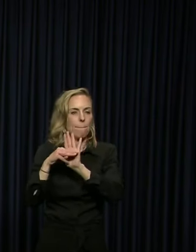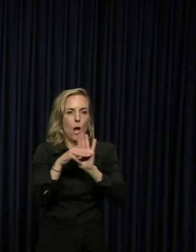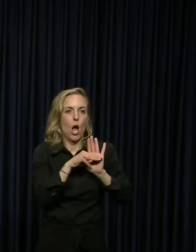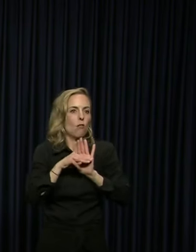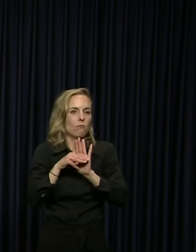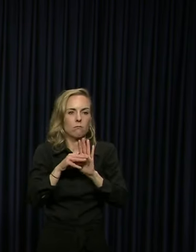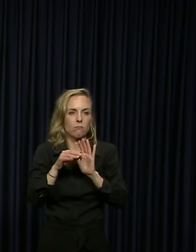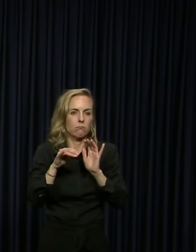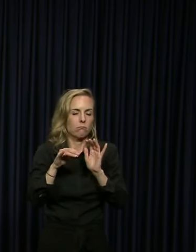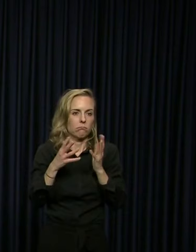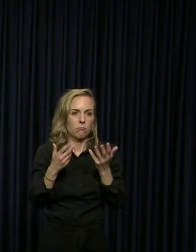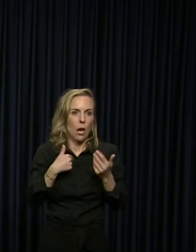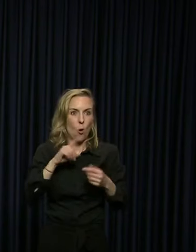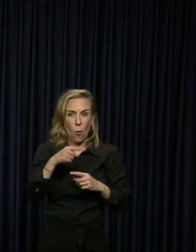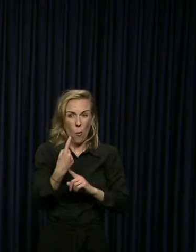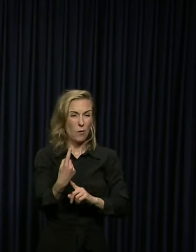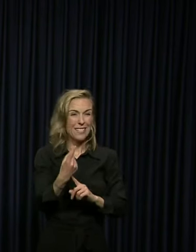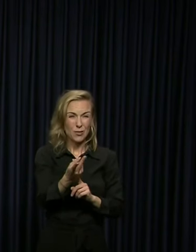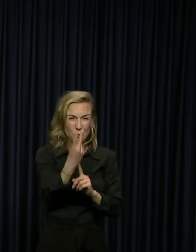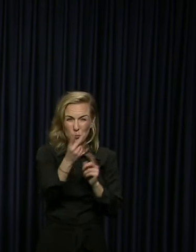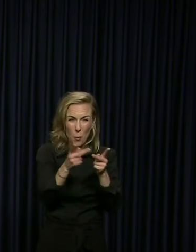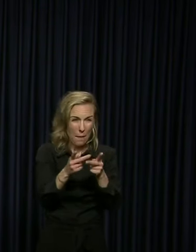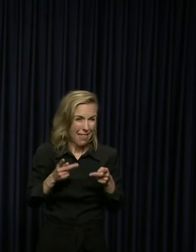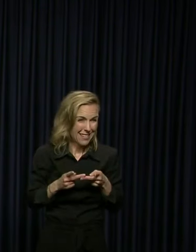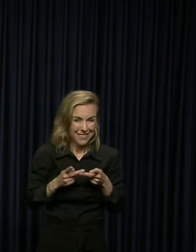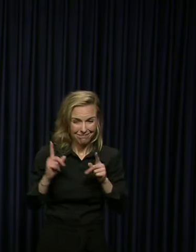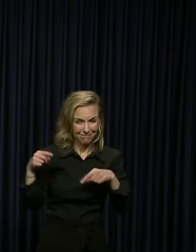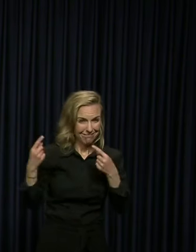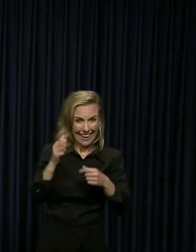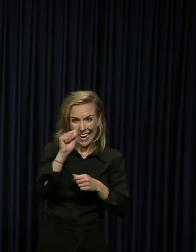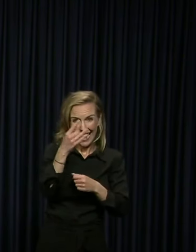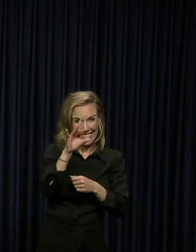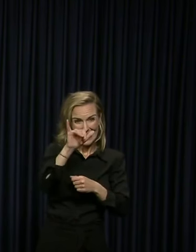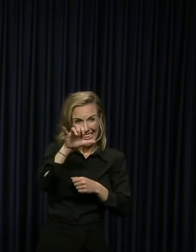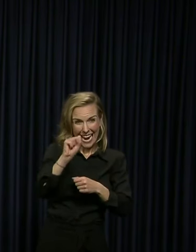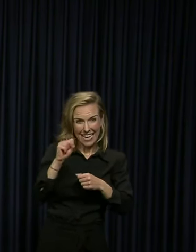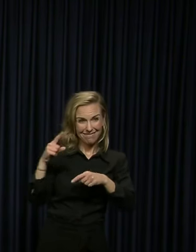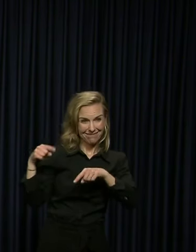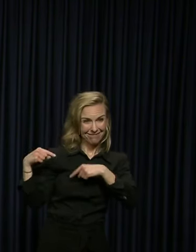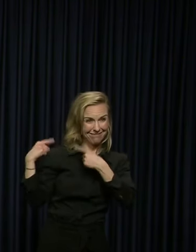EVERY TIME WE EXPECT AN ORDER OF